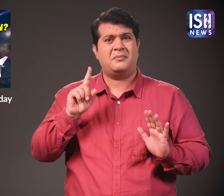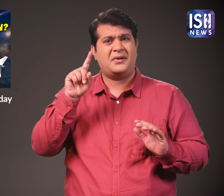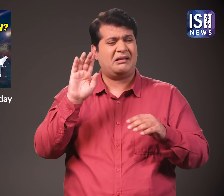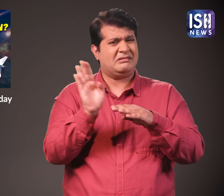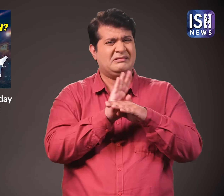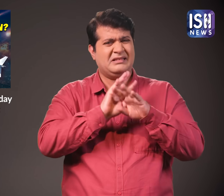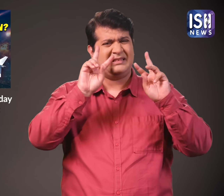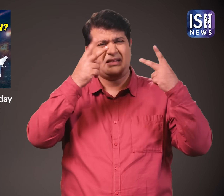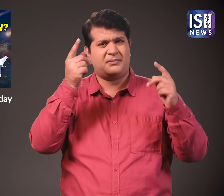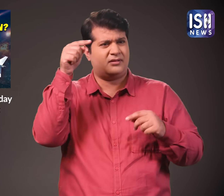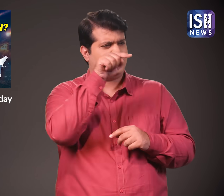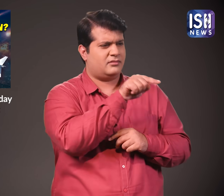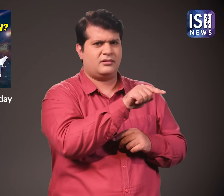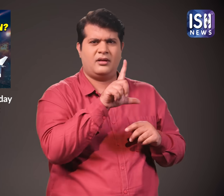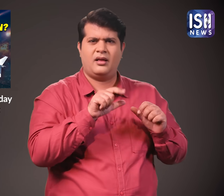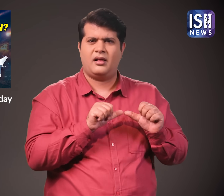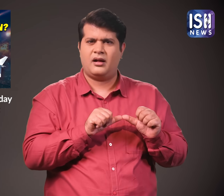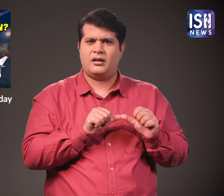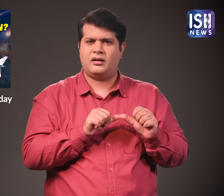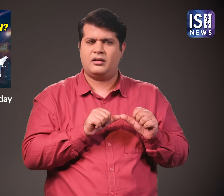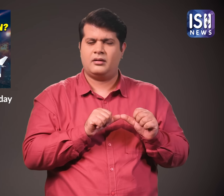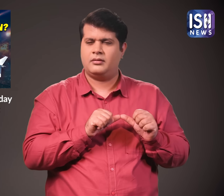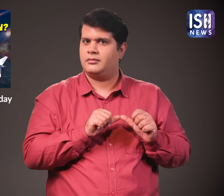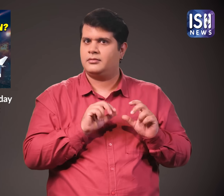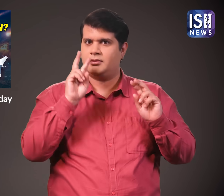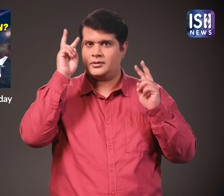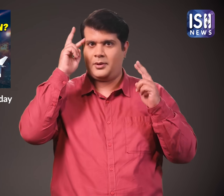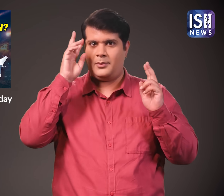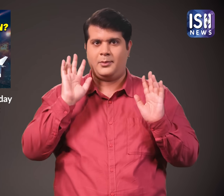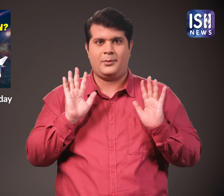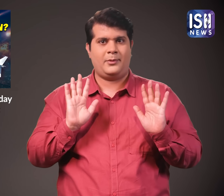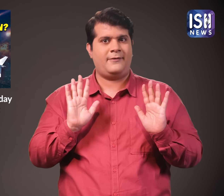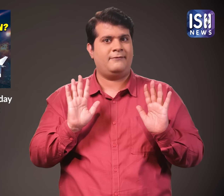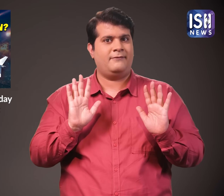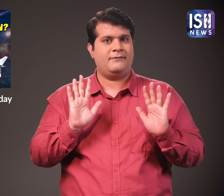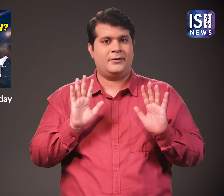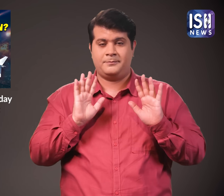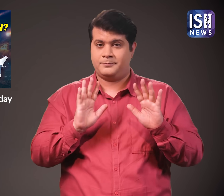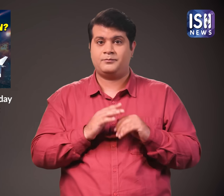So, seeing this in the middle of a busy city like Los Angeles was highly unusual.